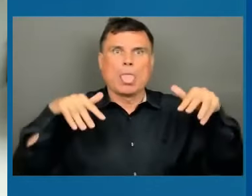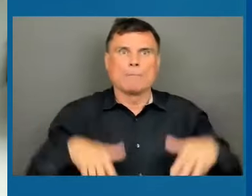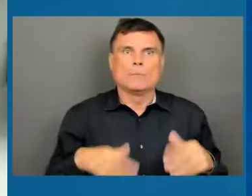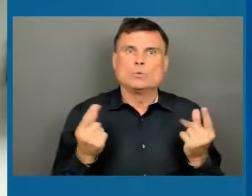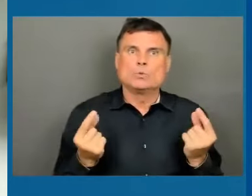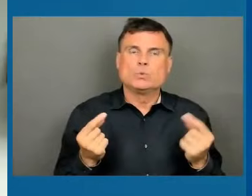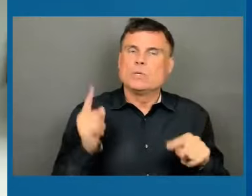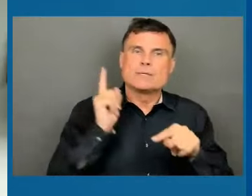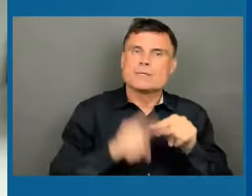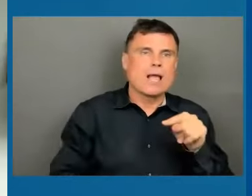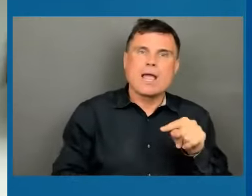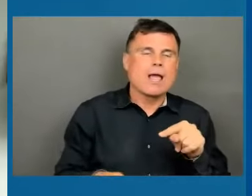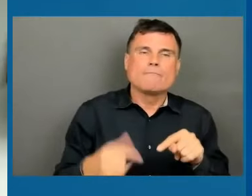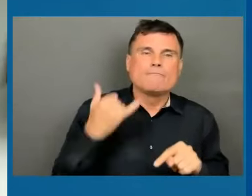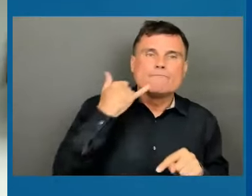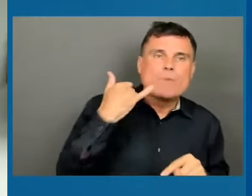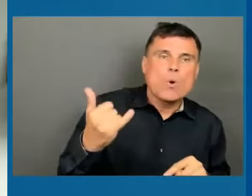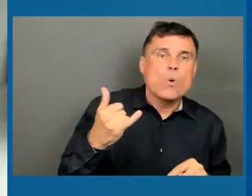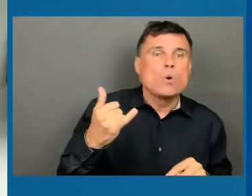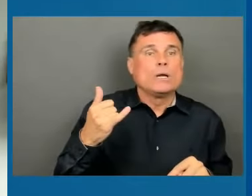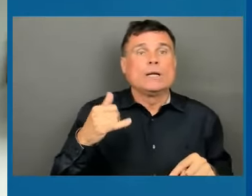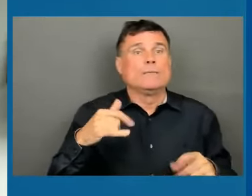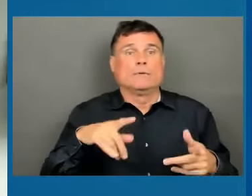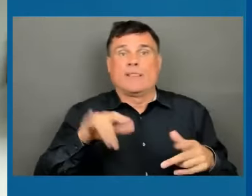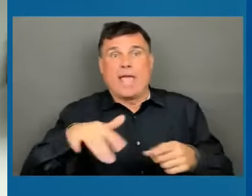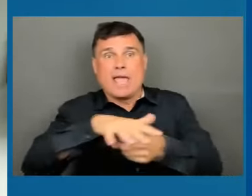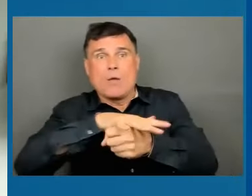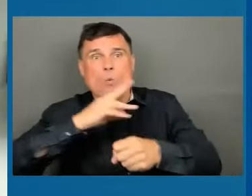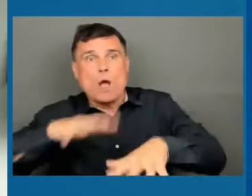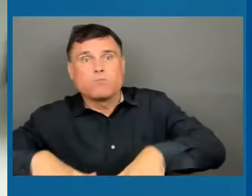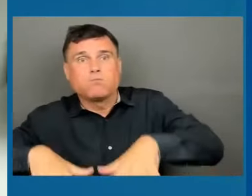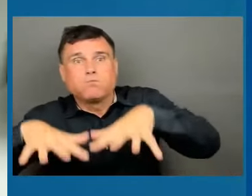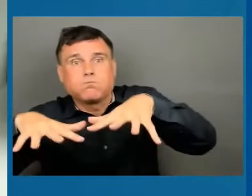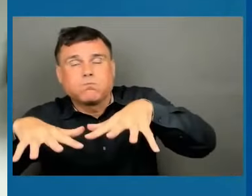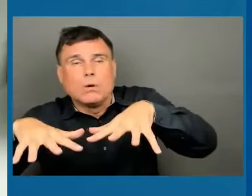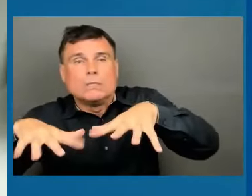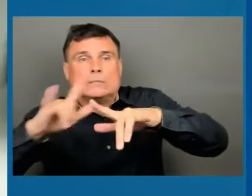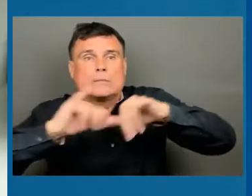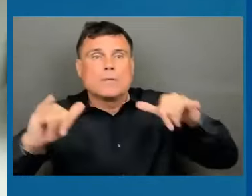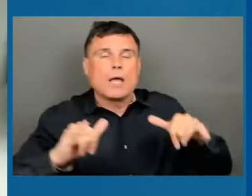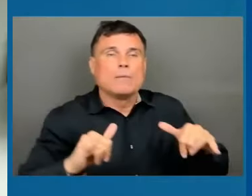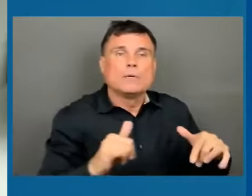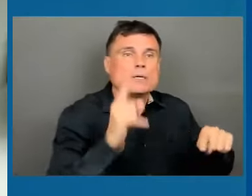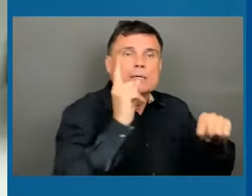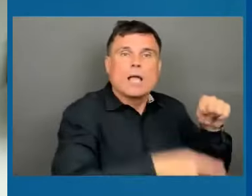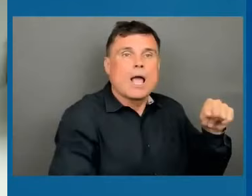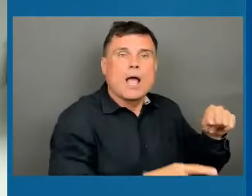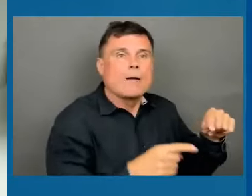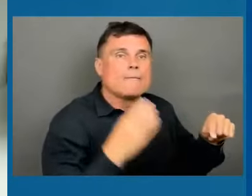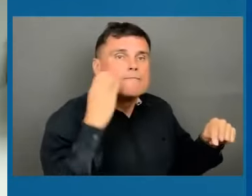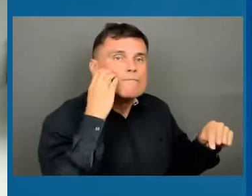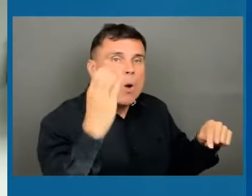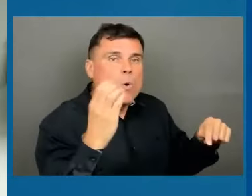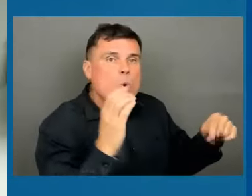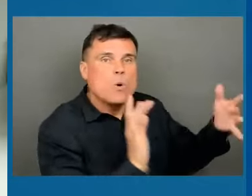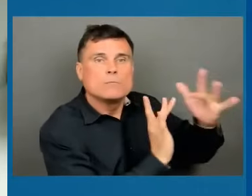communication that we often use with communities. Some of that